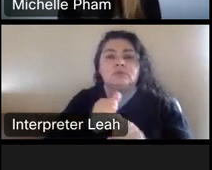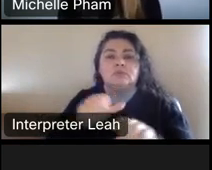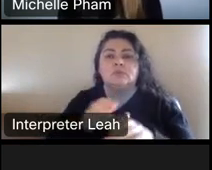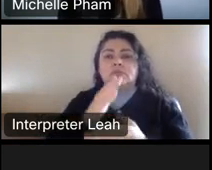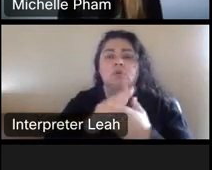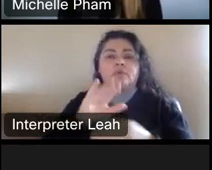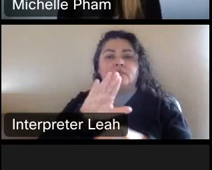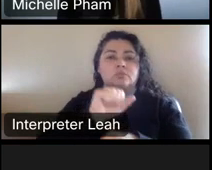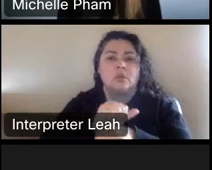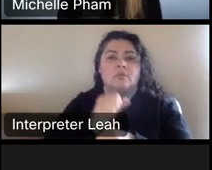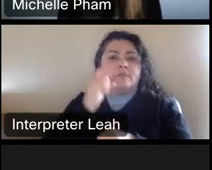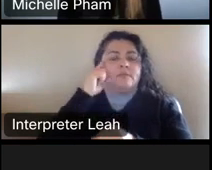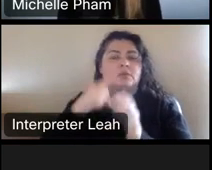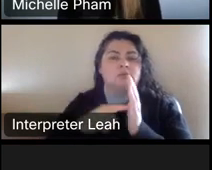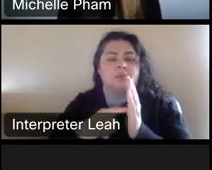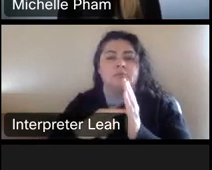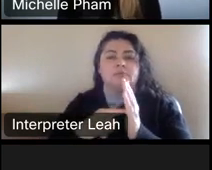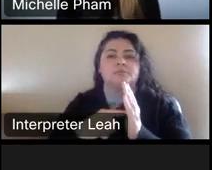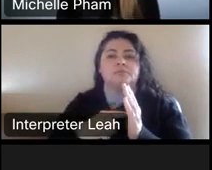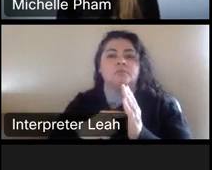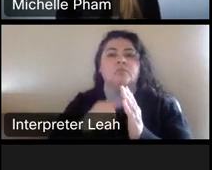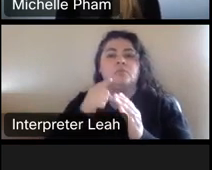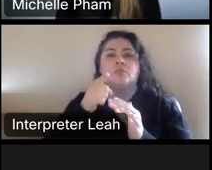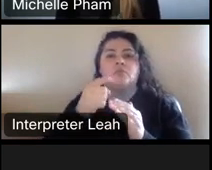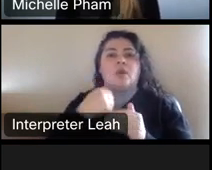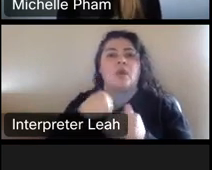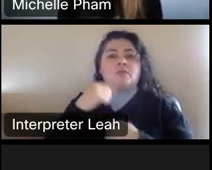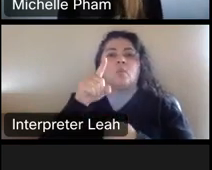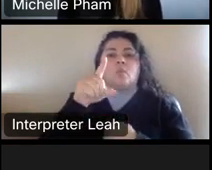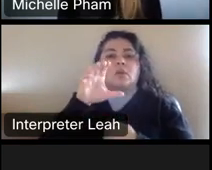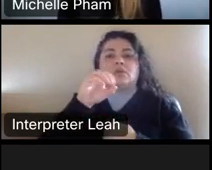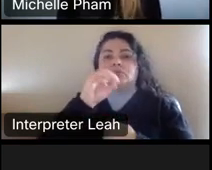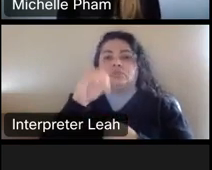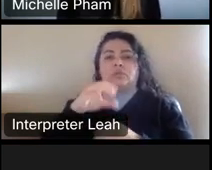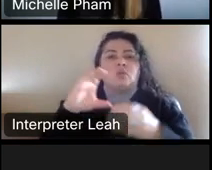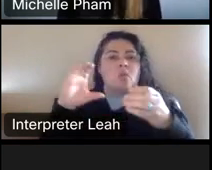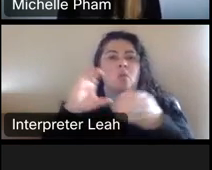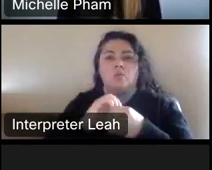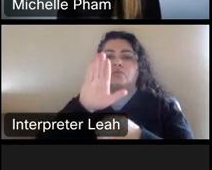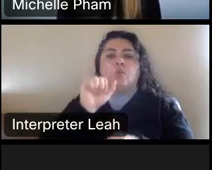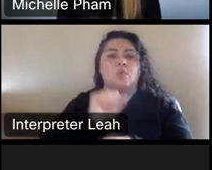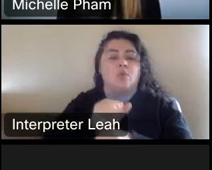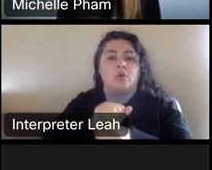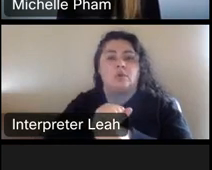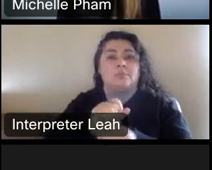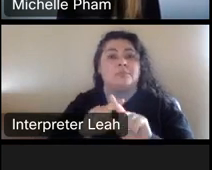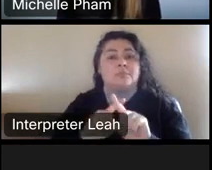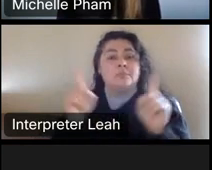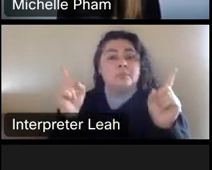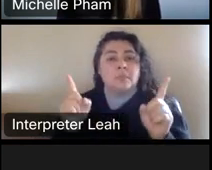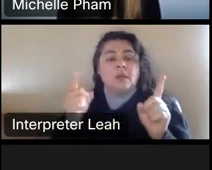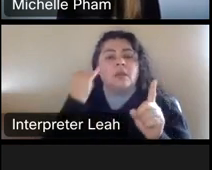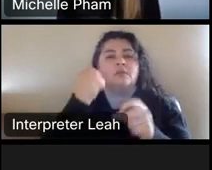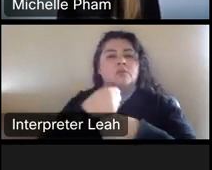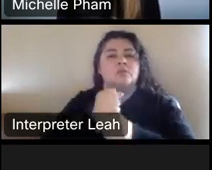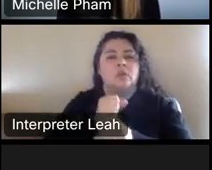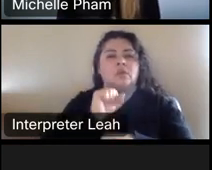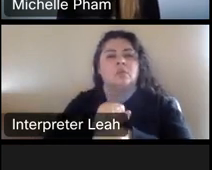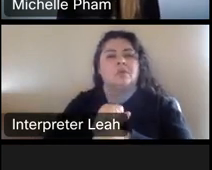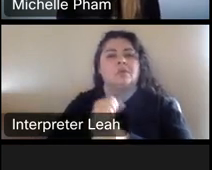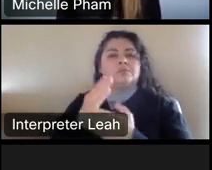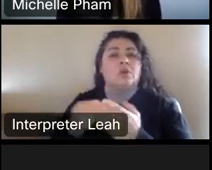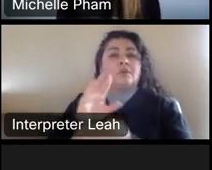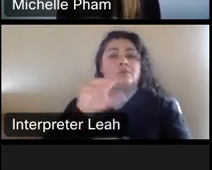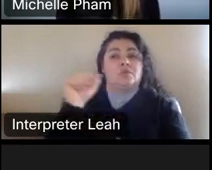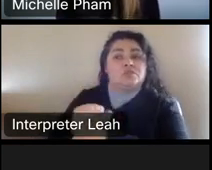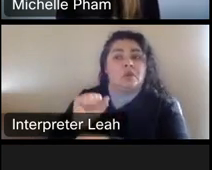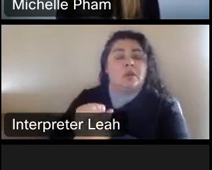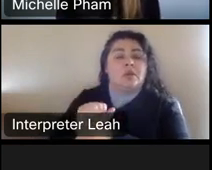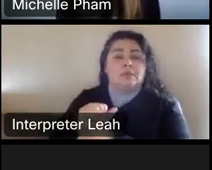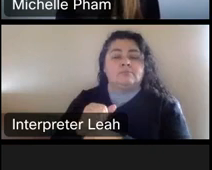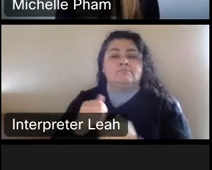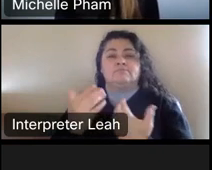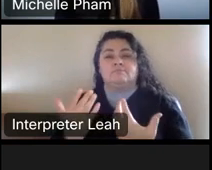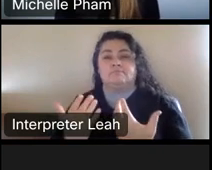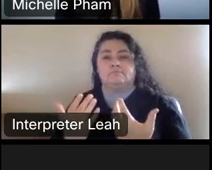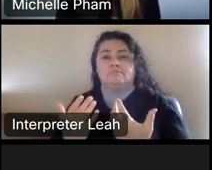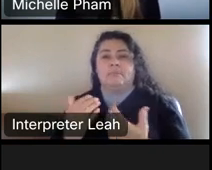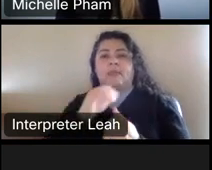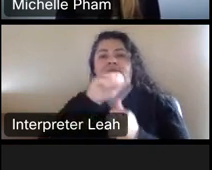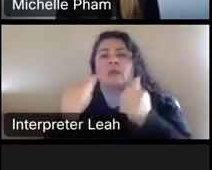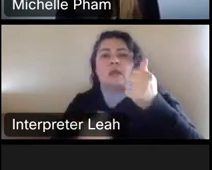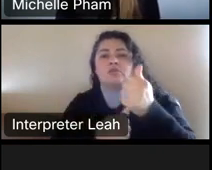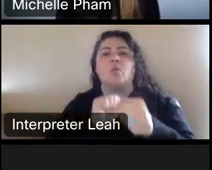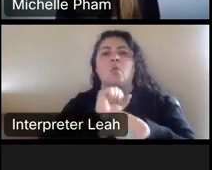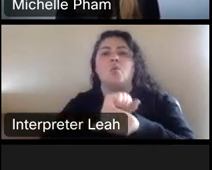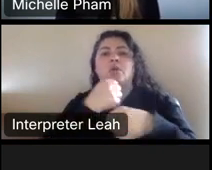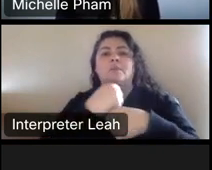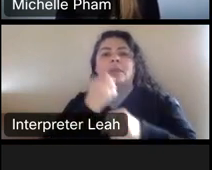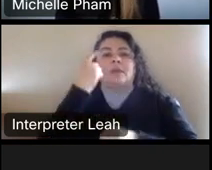For example, you have unfettered 100 ownership of your work, but, you know, if you created the work as part of your job, it falls under what we call work made for hire and that's something that you're. you're